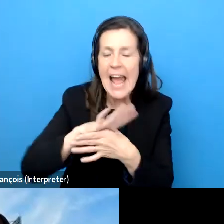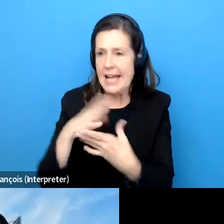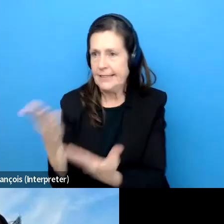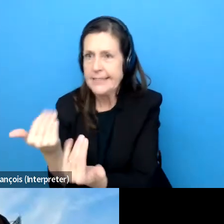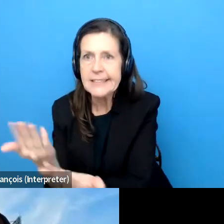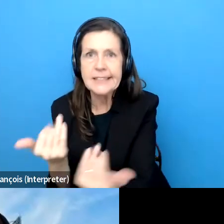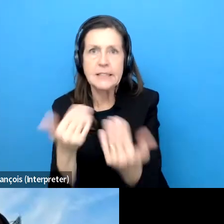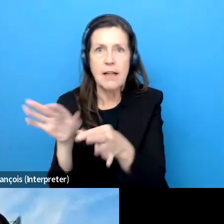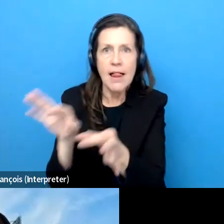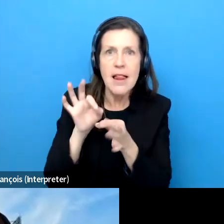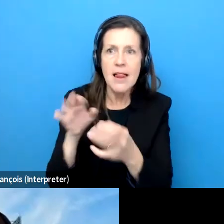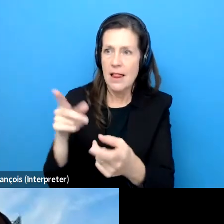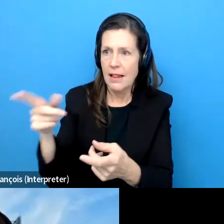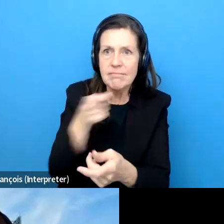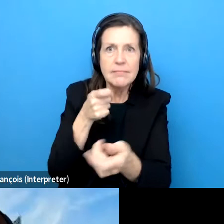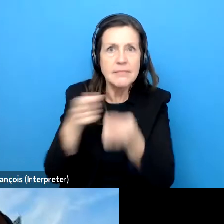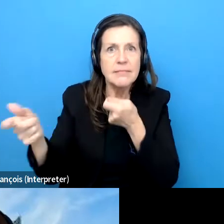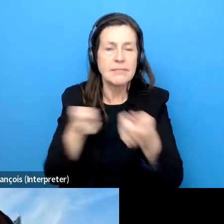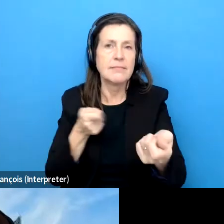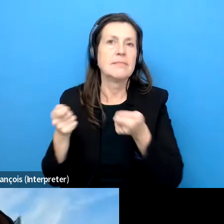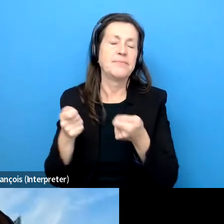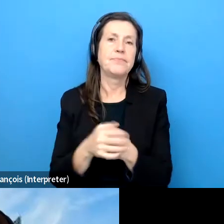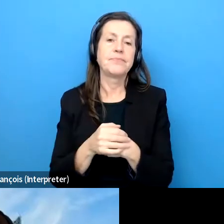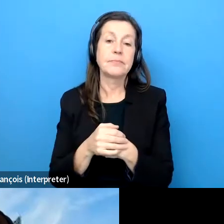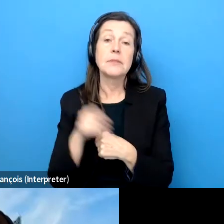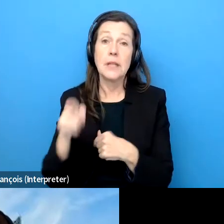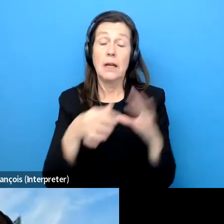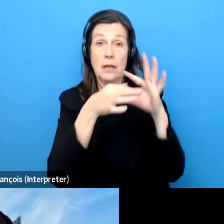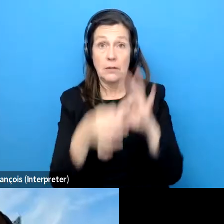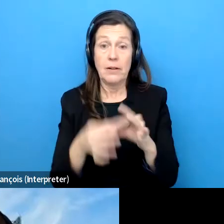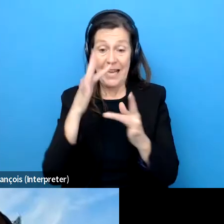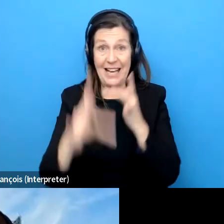Thus, the Commission conducted dialogue with internet and technology companies